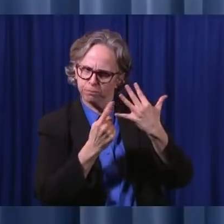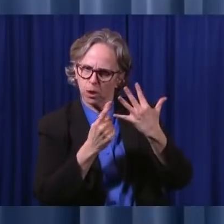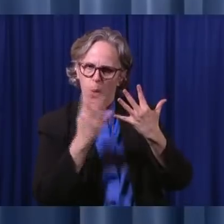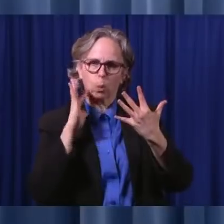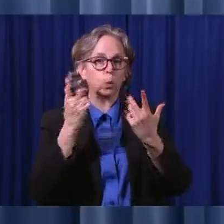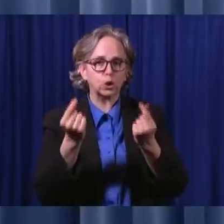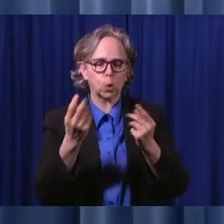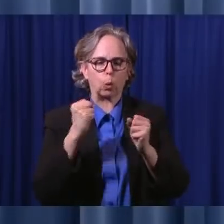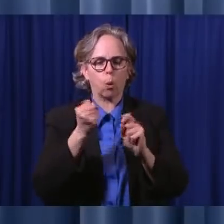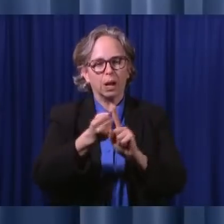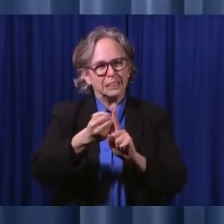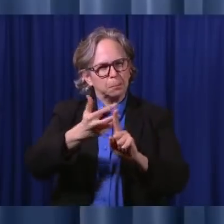AS QUICKLY AS POSSIBLE. WE'RE